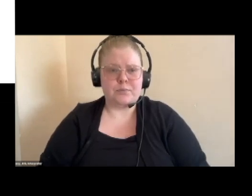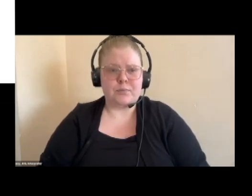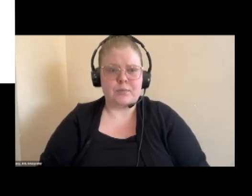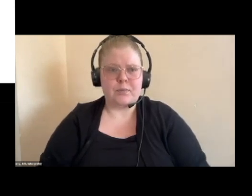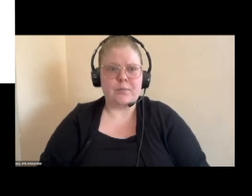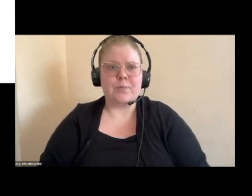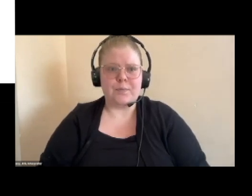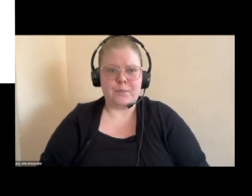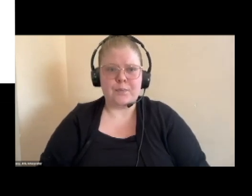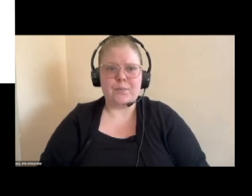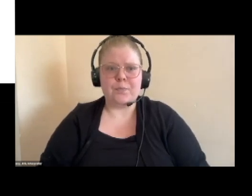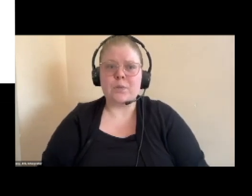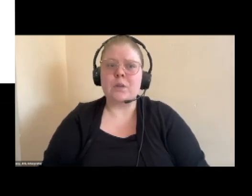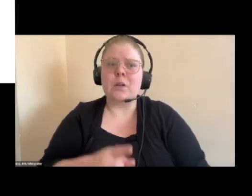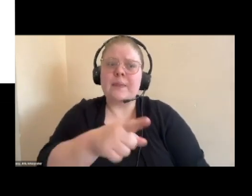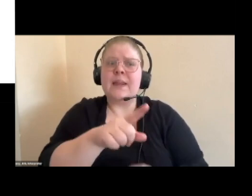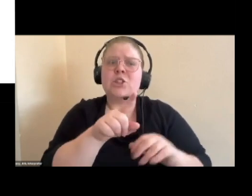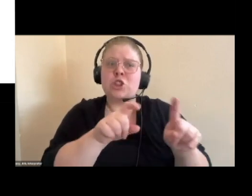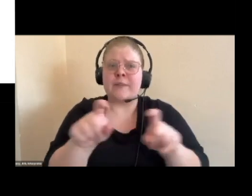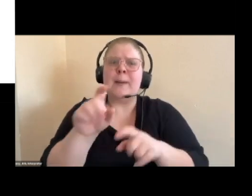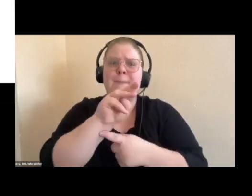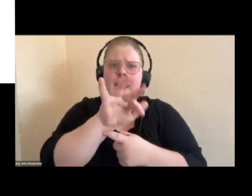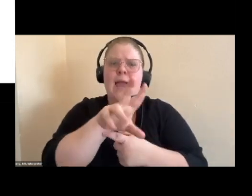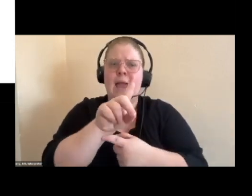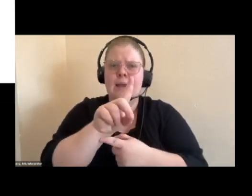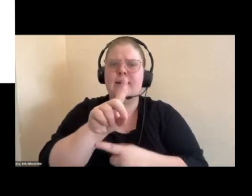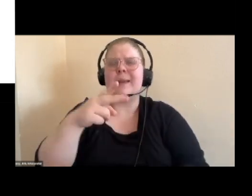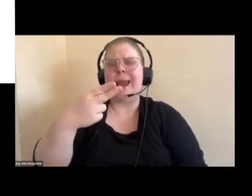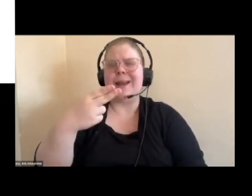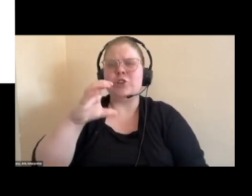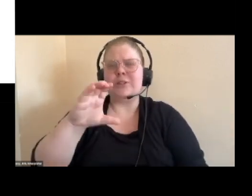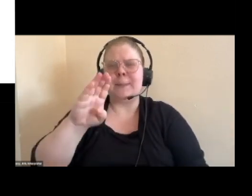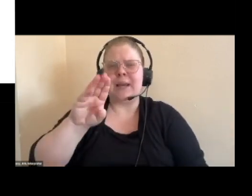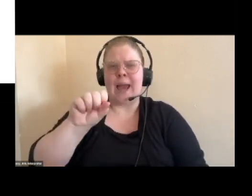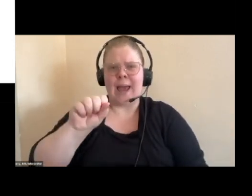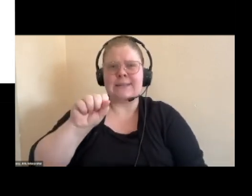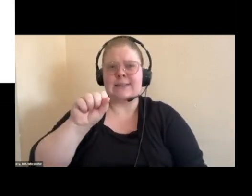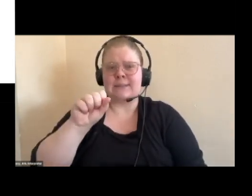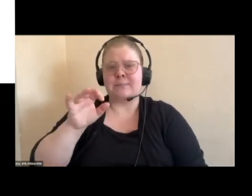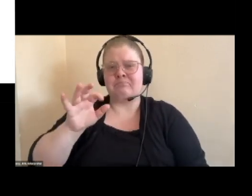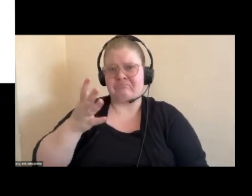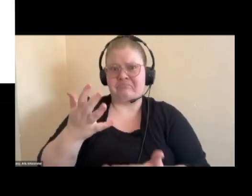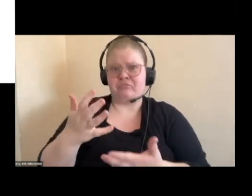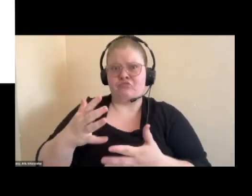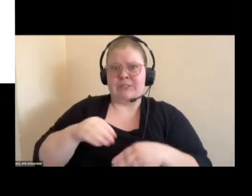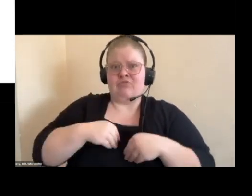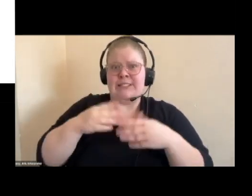with Medicaid, HCBS, beneficiaries. And we looked at what they said they had unmet needs for.